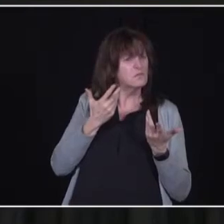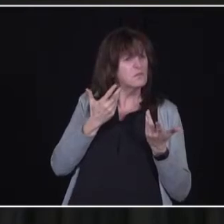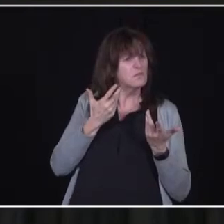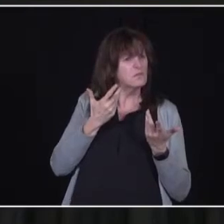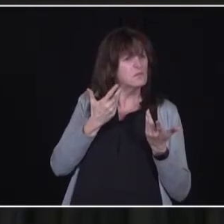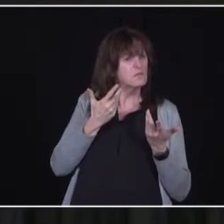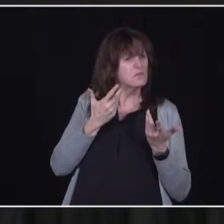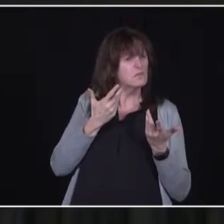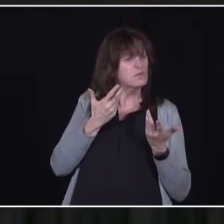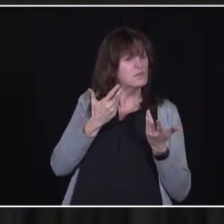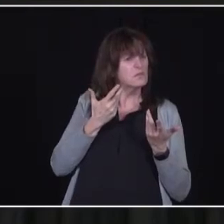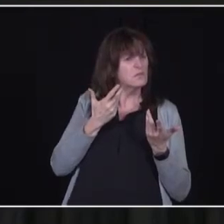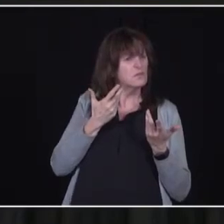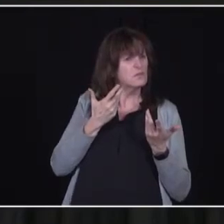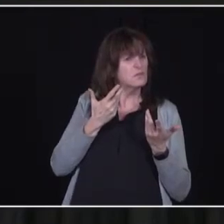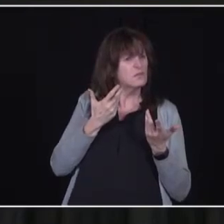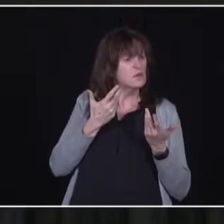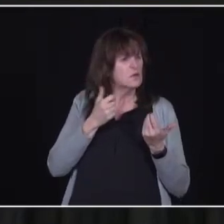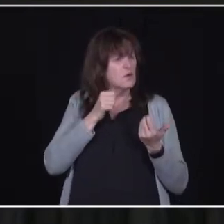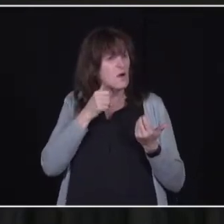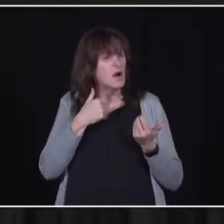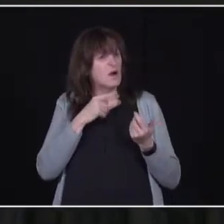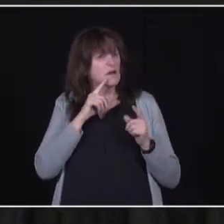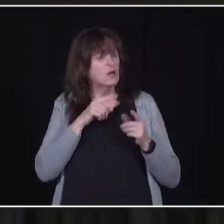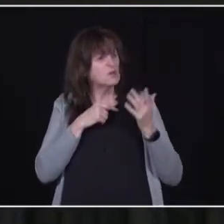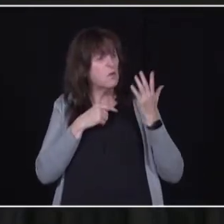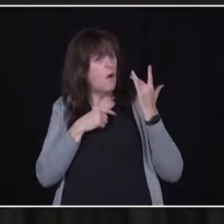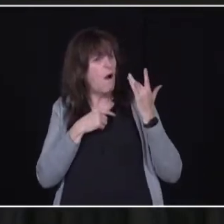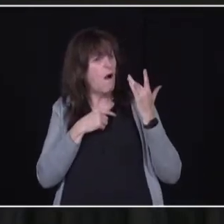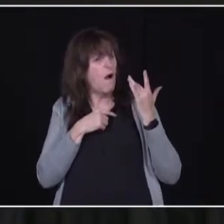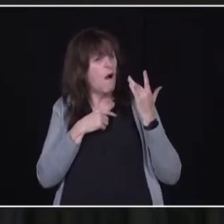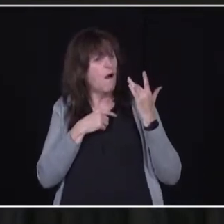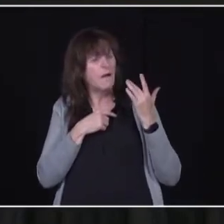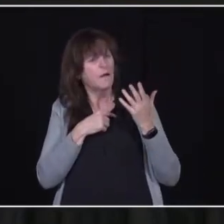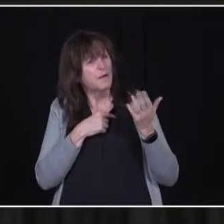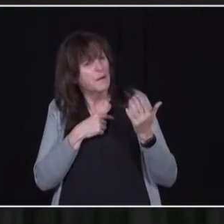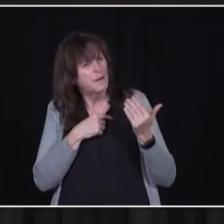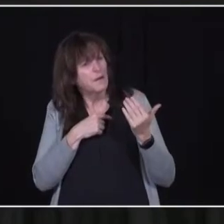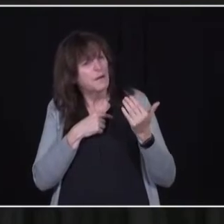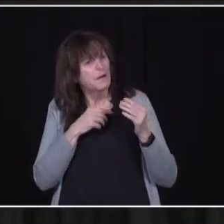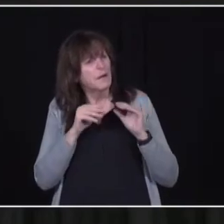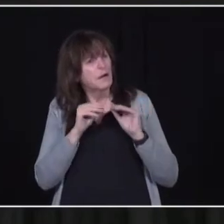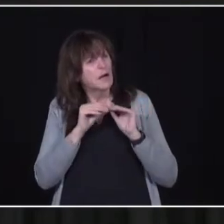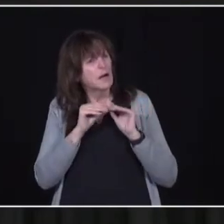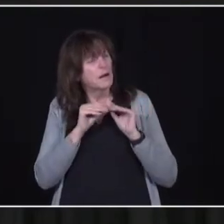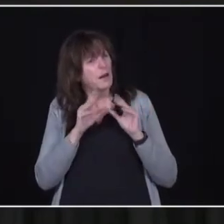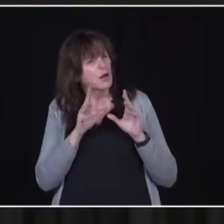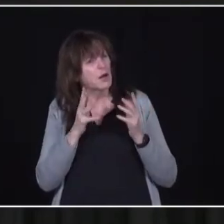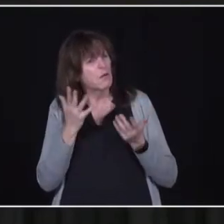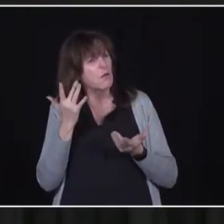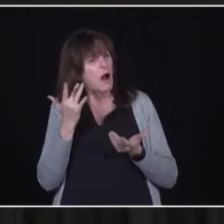My parents in Ontario have to wait and I have been asked why that is and I still do not have